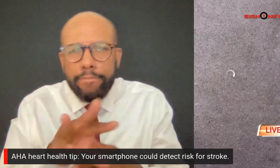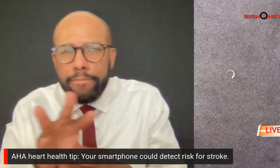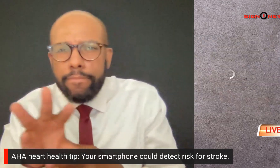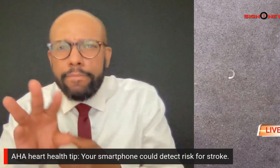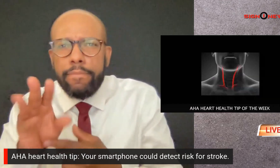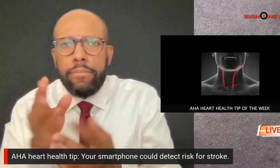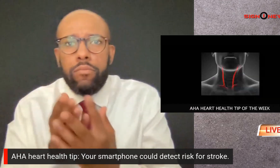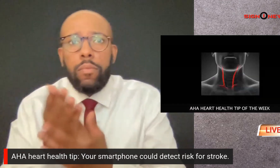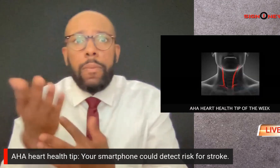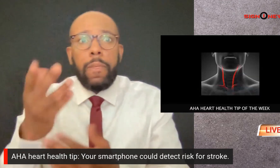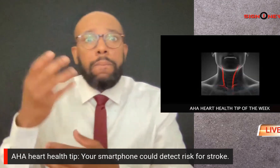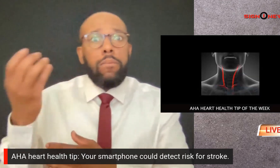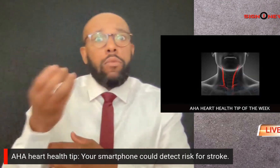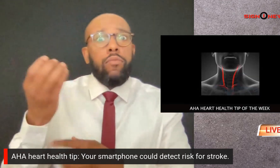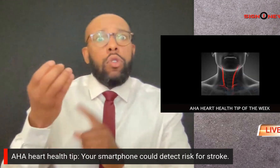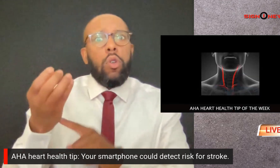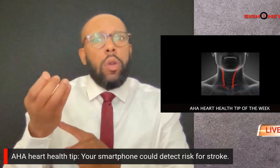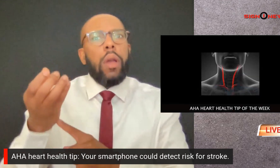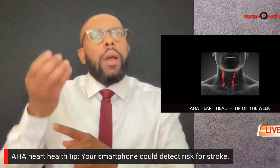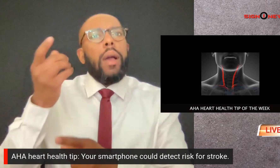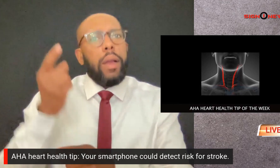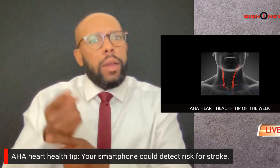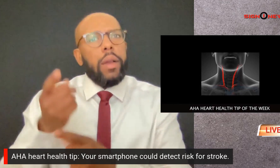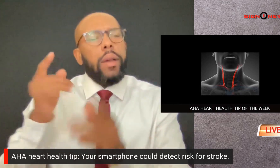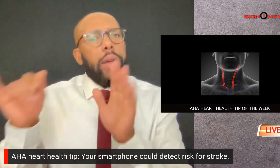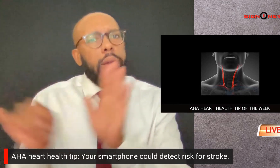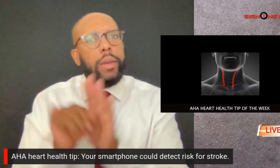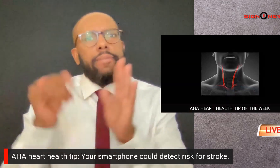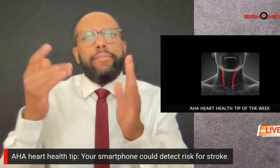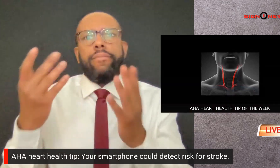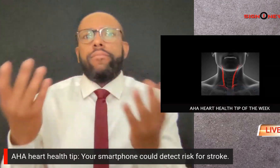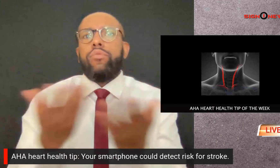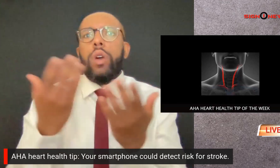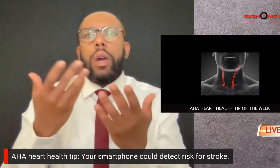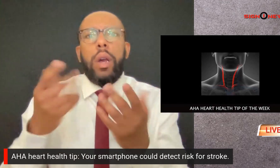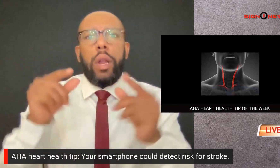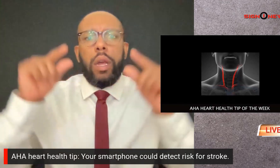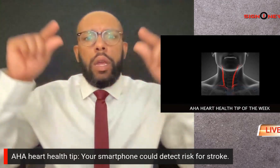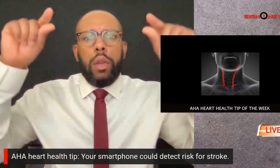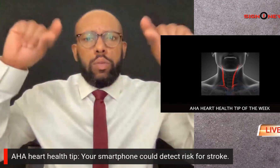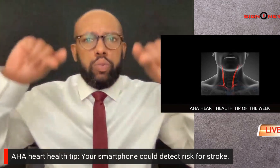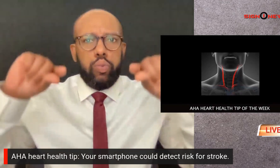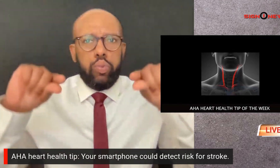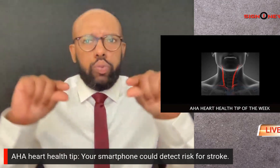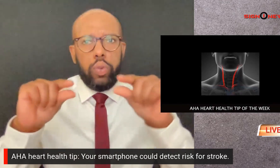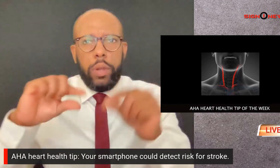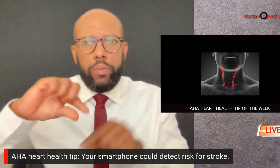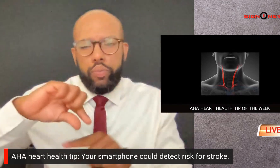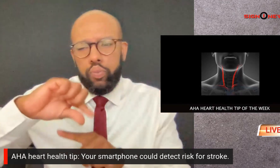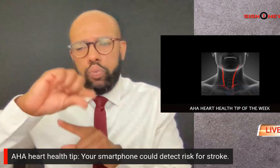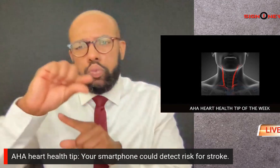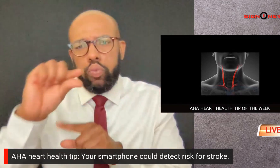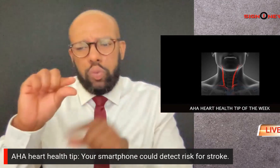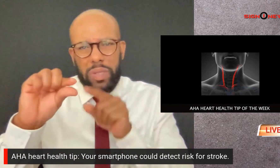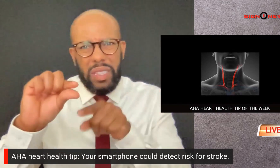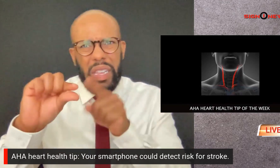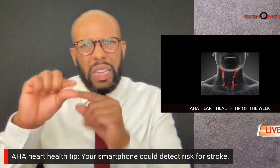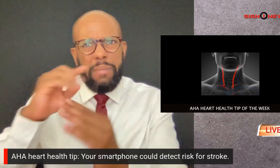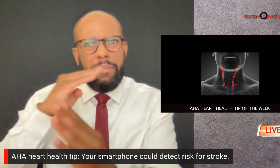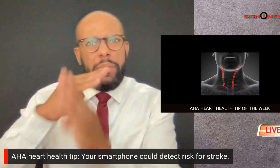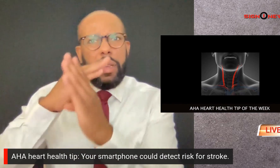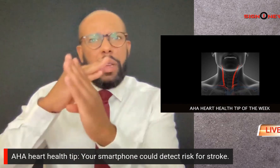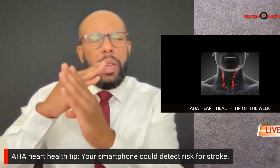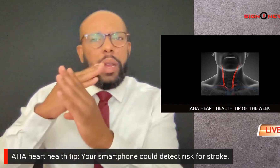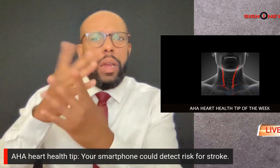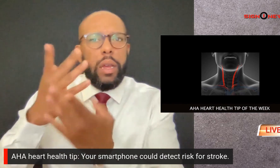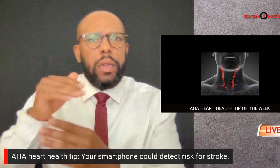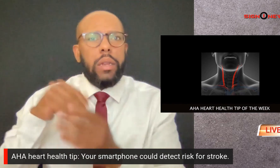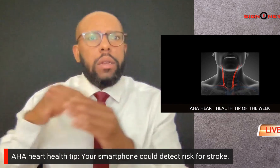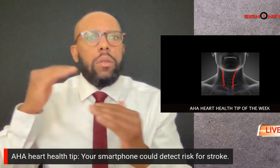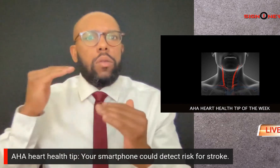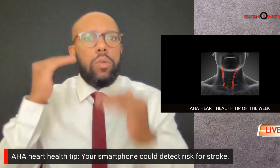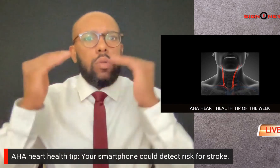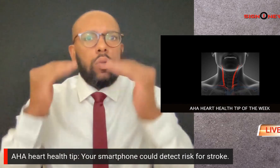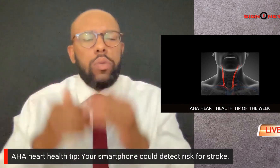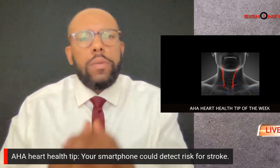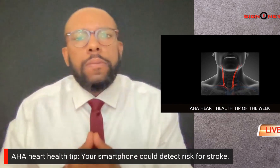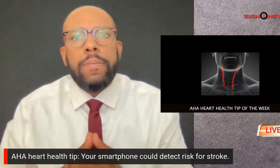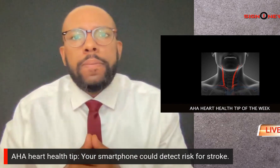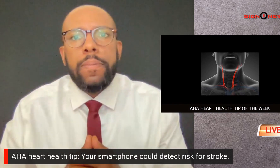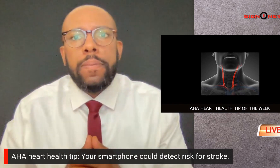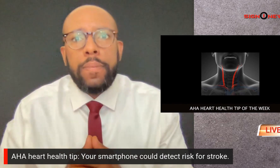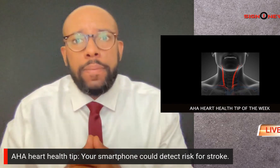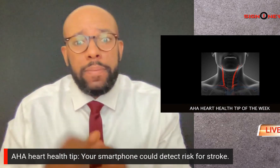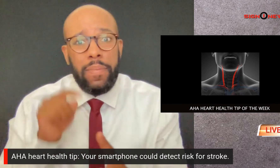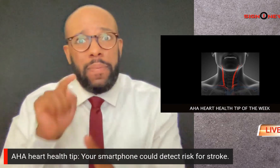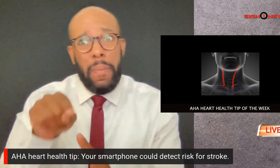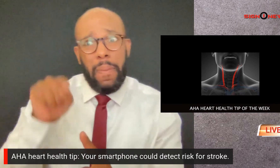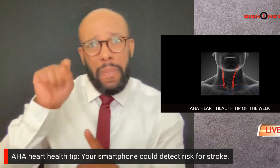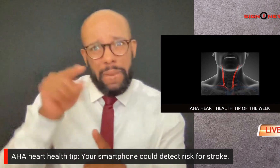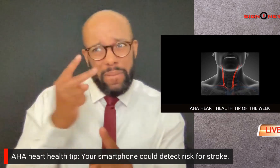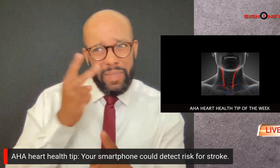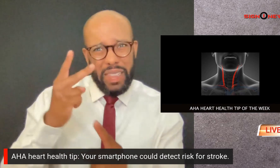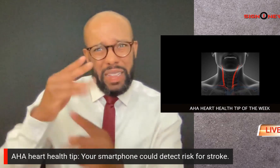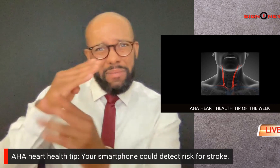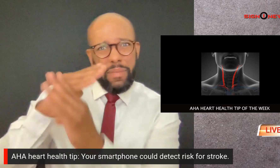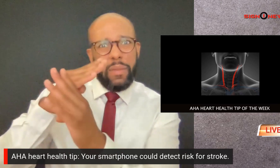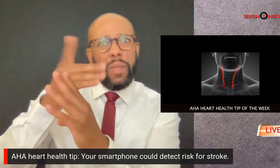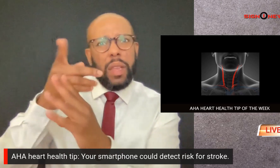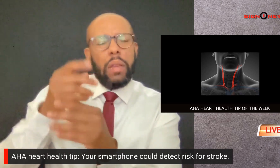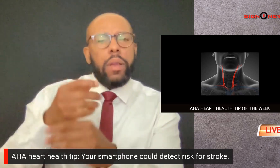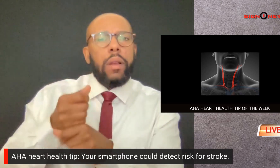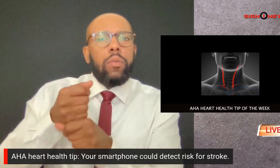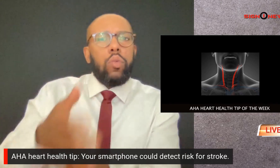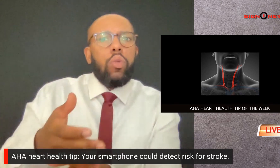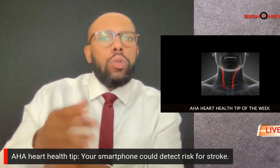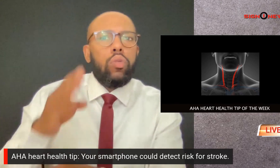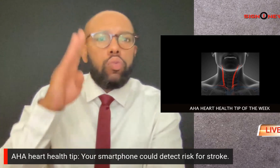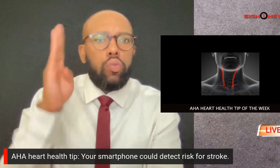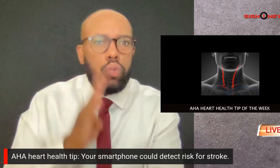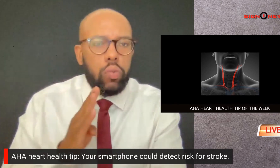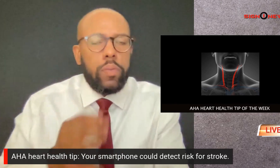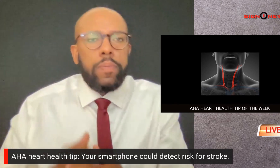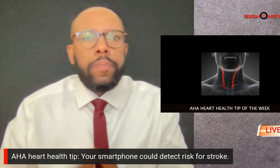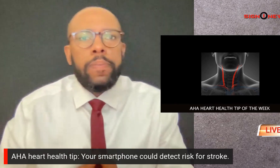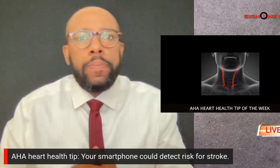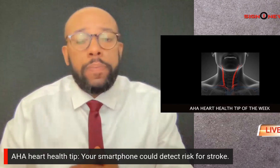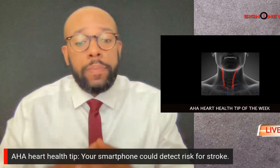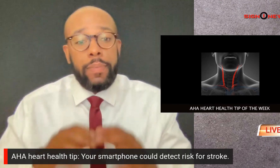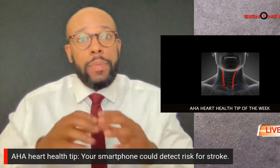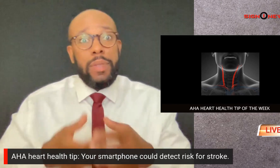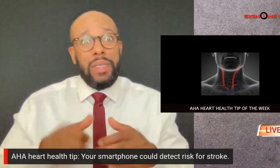video recorded on a smart phone to accurately identify narrow neck arteries in adults narrowed